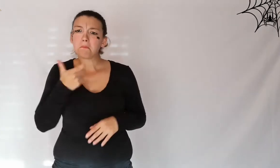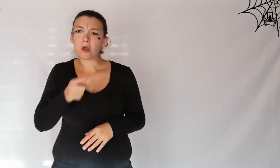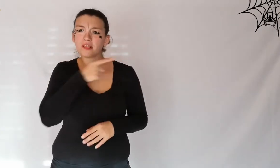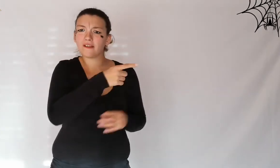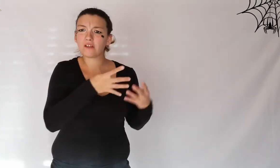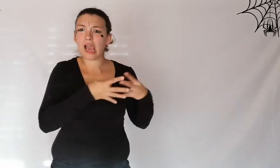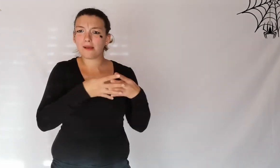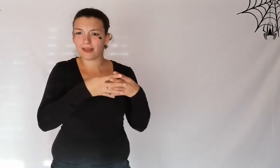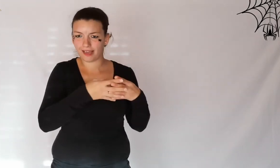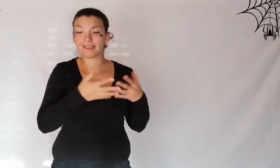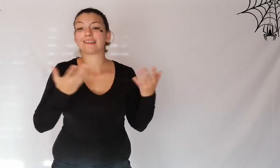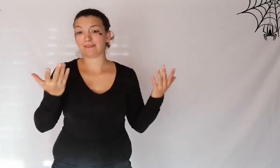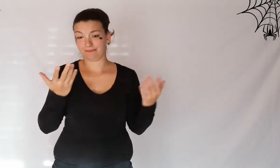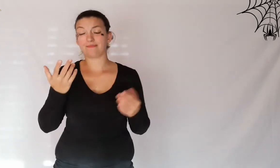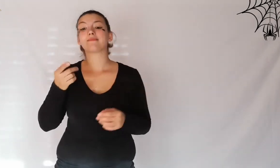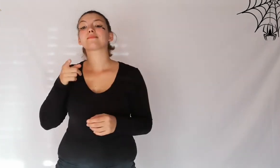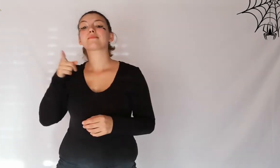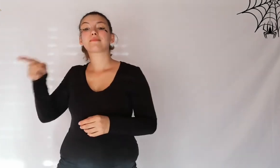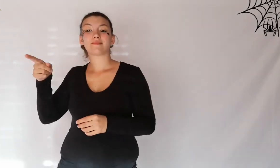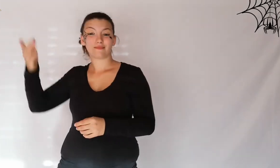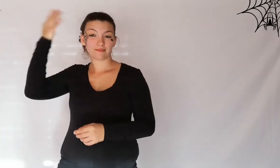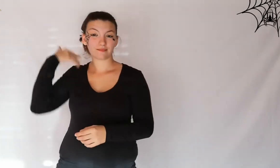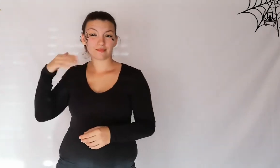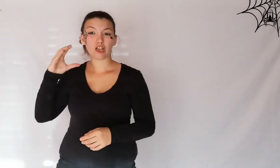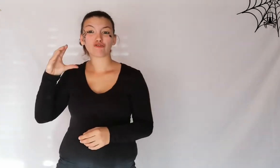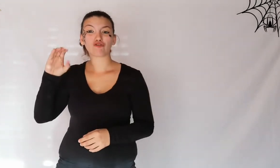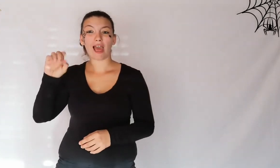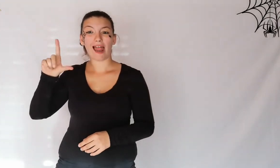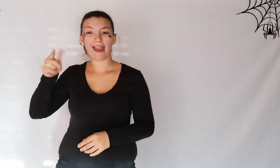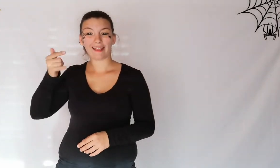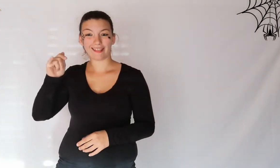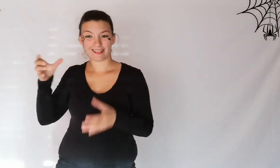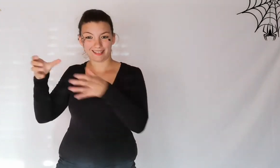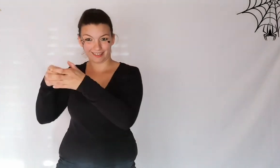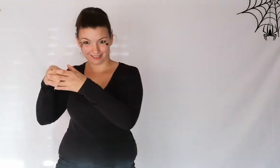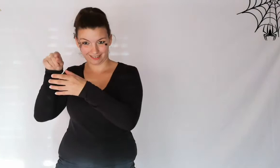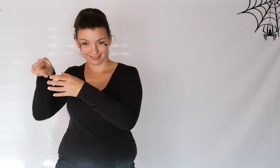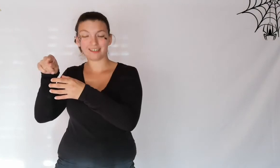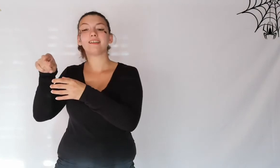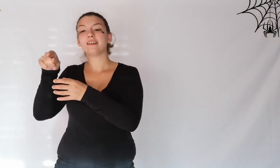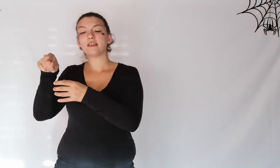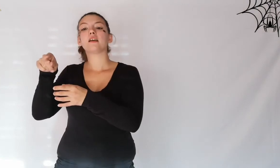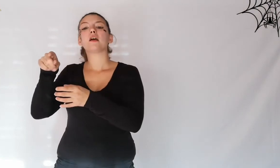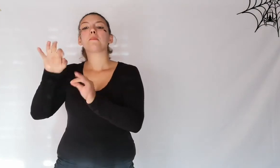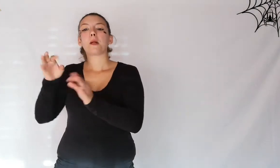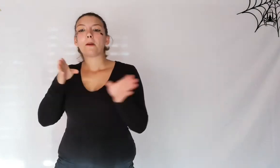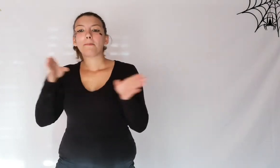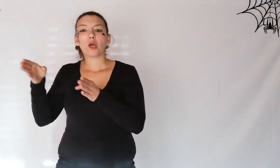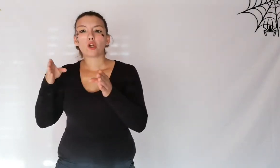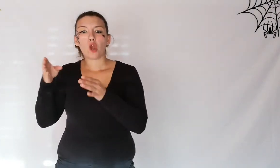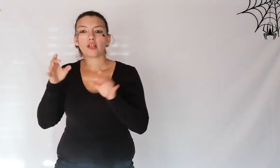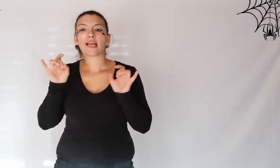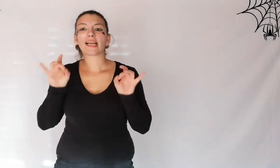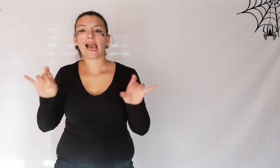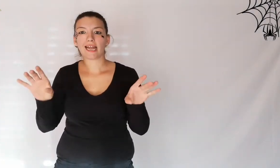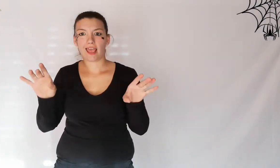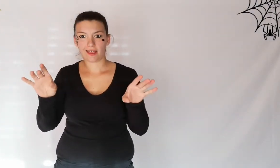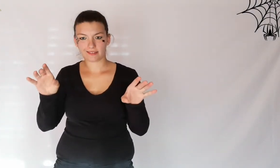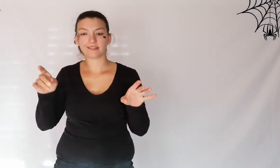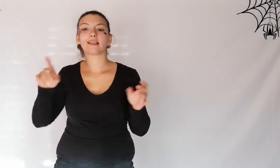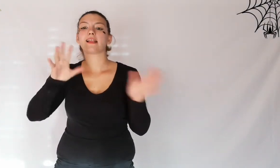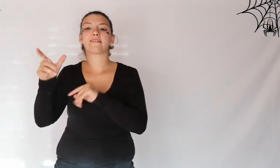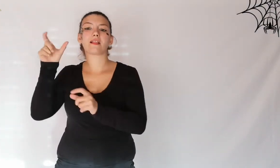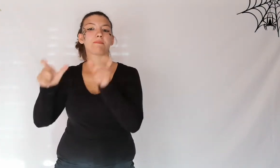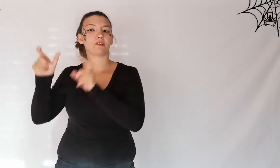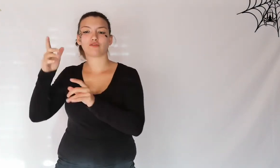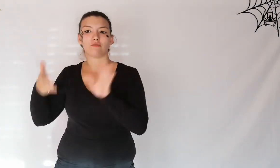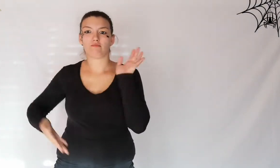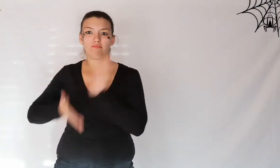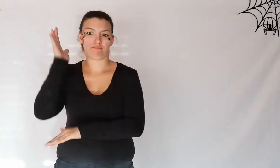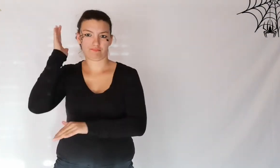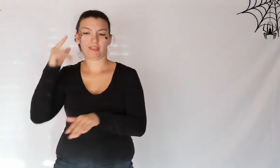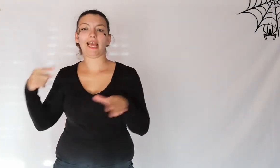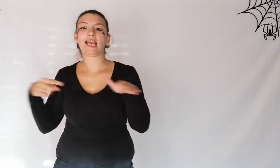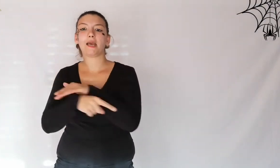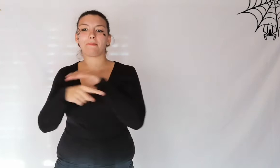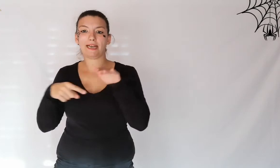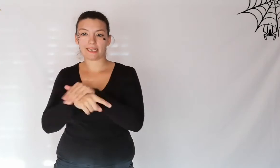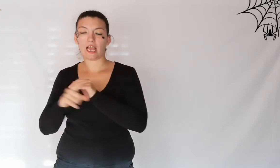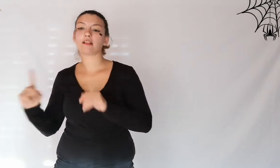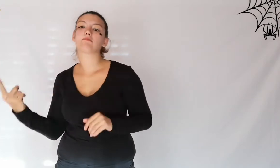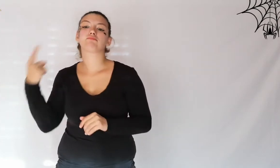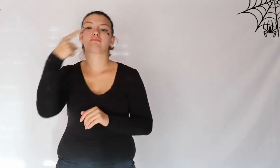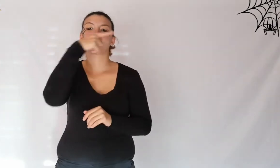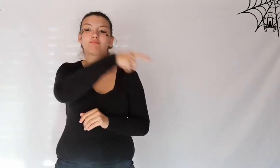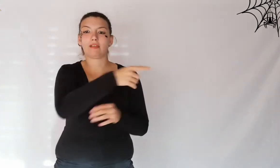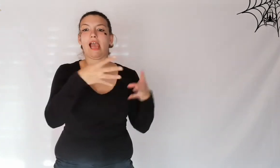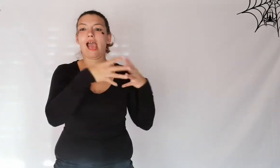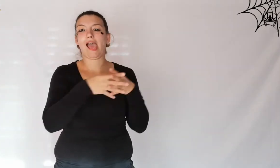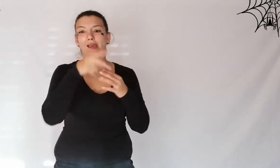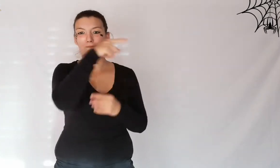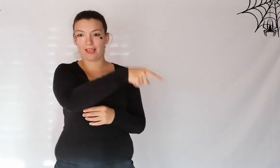because the Celts emigrated to America during the famine, which is